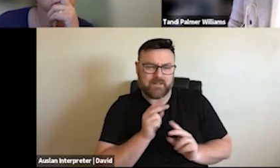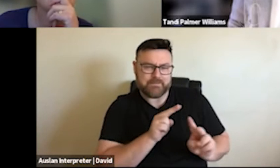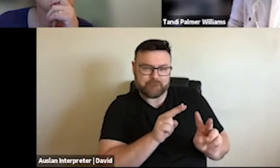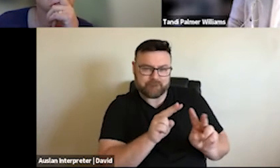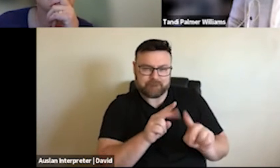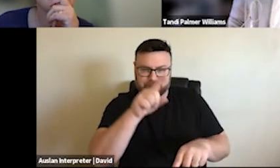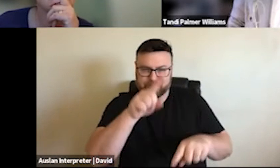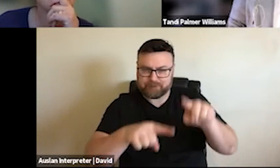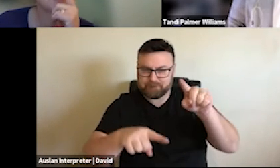in and out of lockdown.